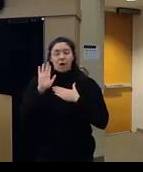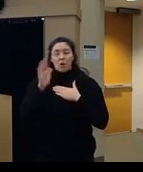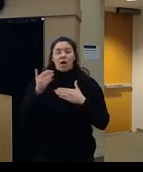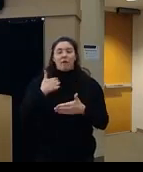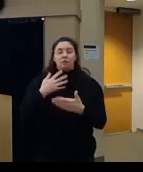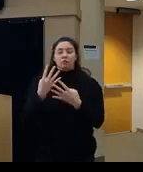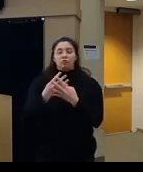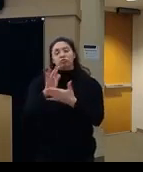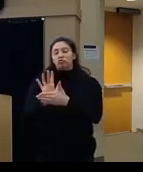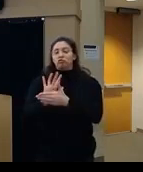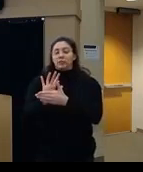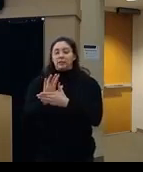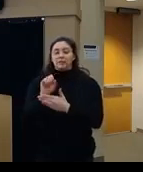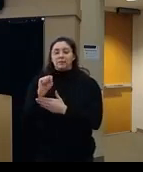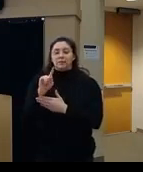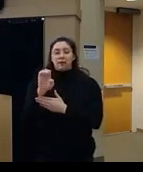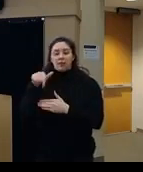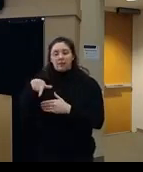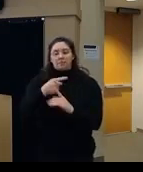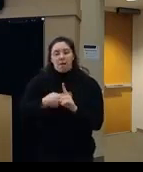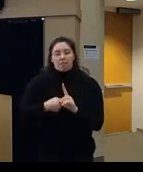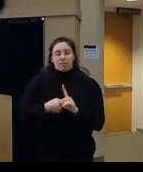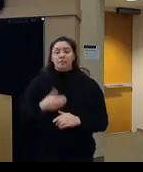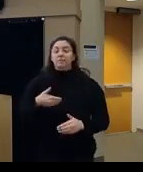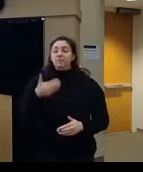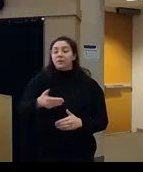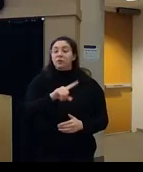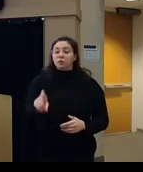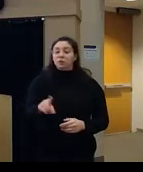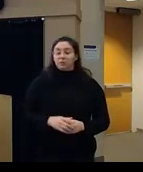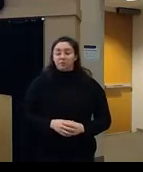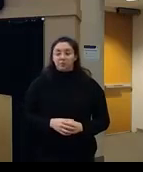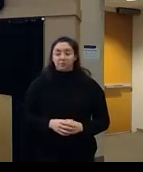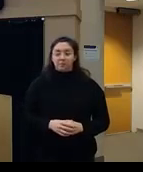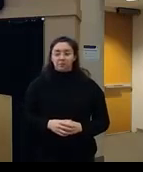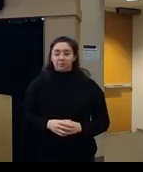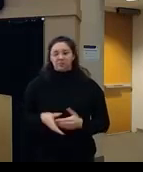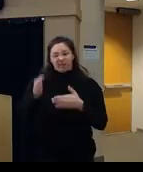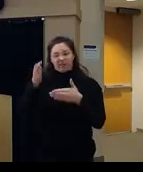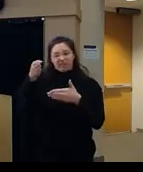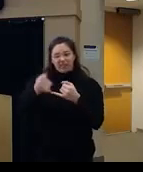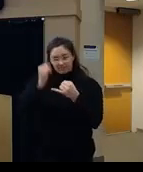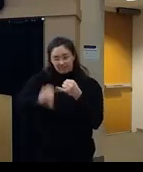available this month okay next question question is final question she says thank you for this